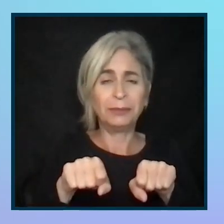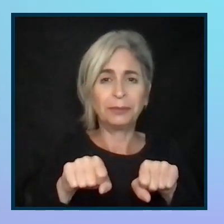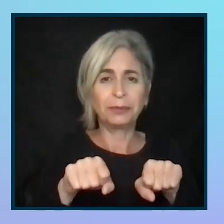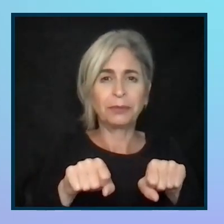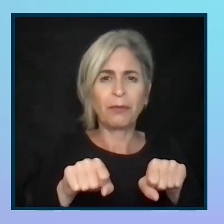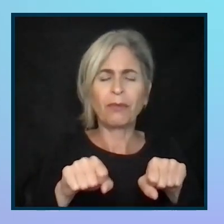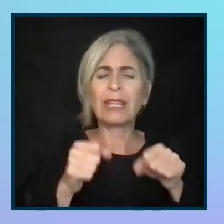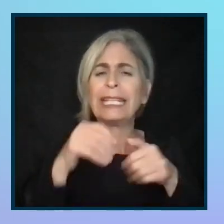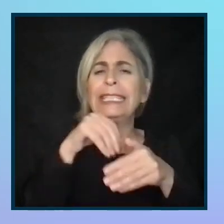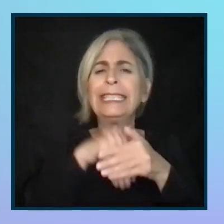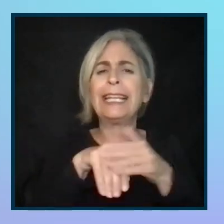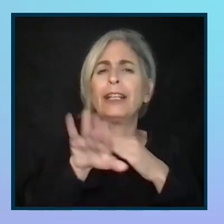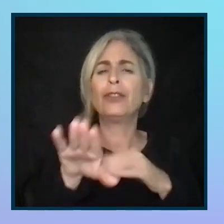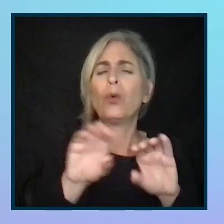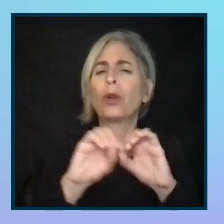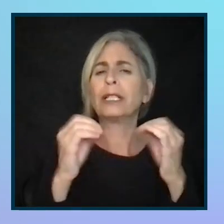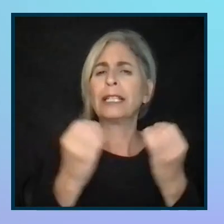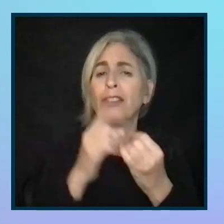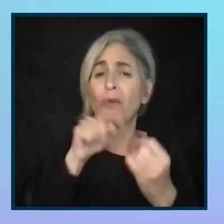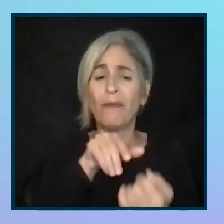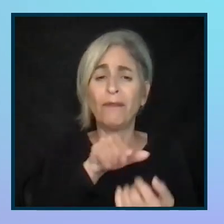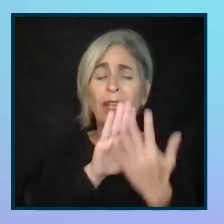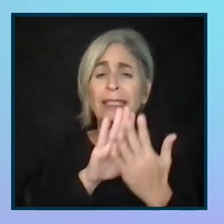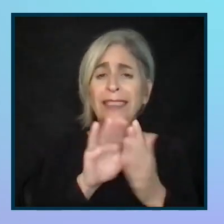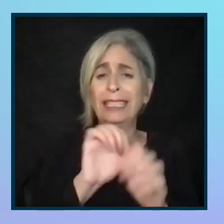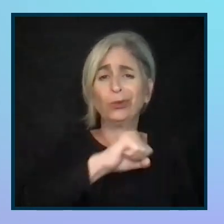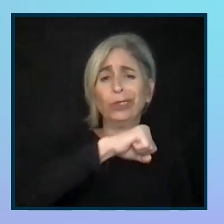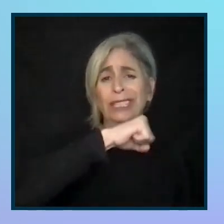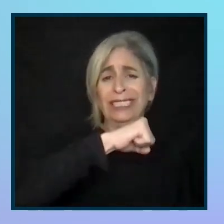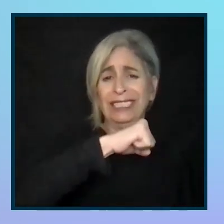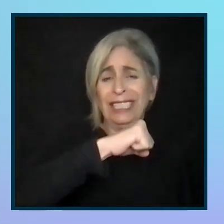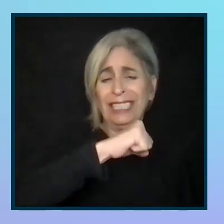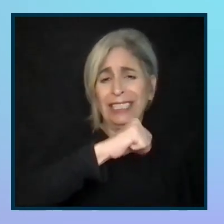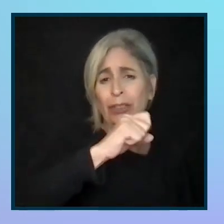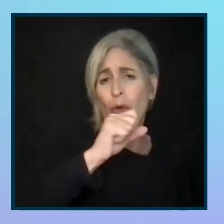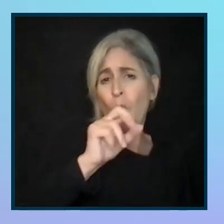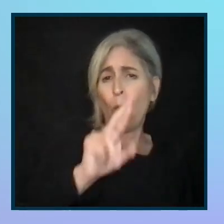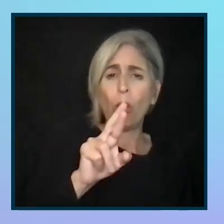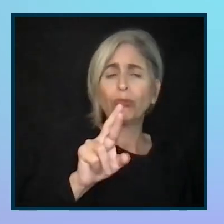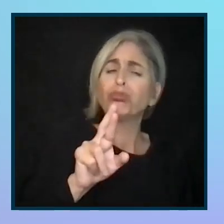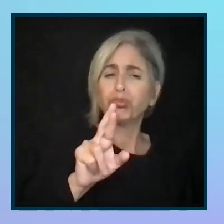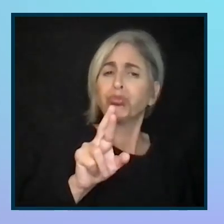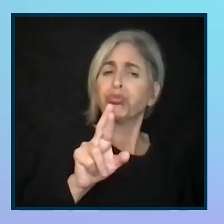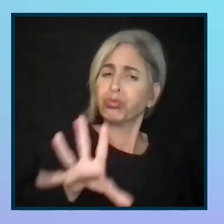Internally, are you facing any resistance, or is it really embraced?